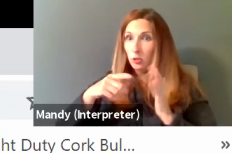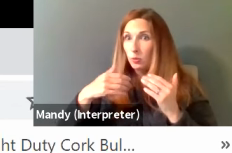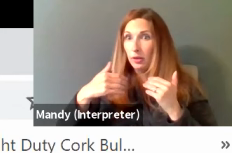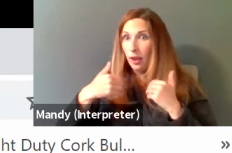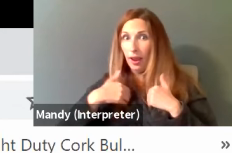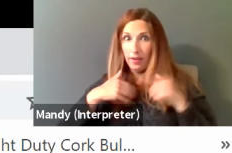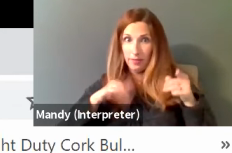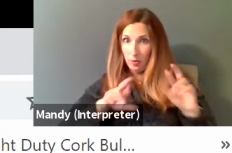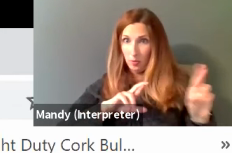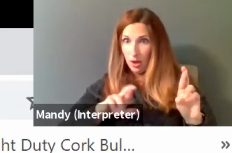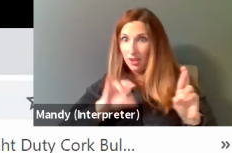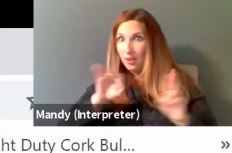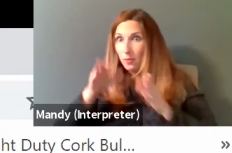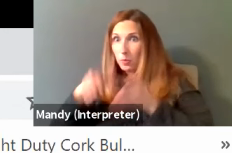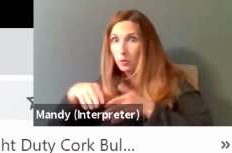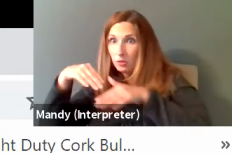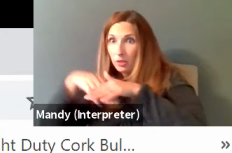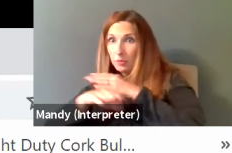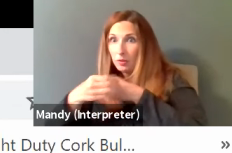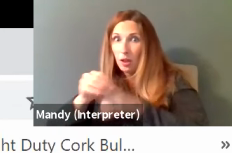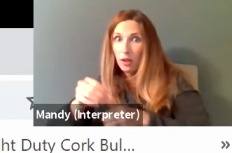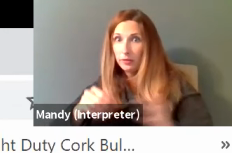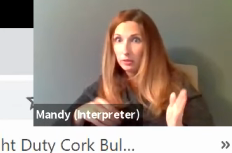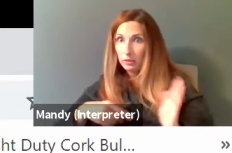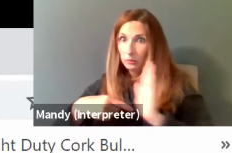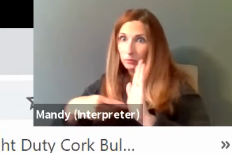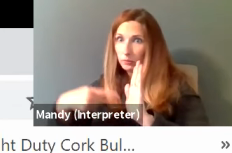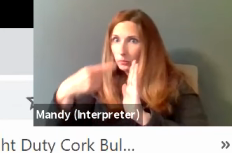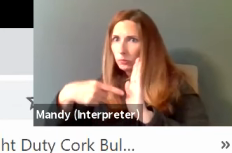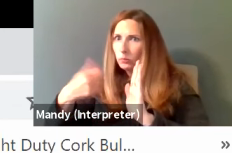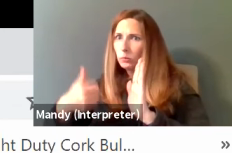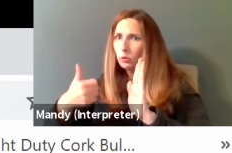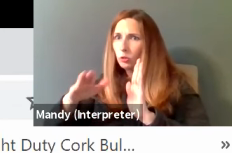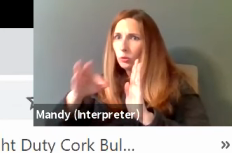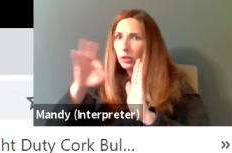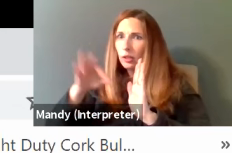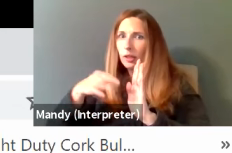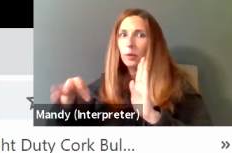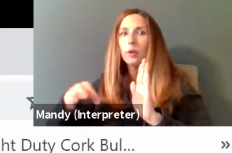into your office, or even a form that they were filling out online, and they could indicate